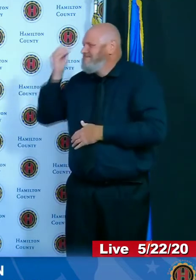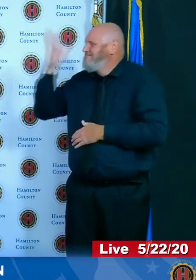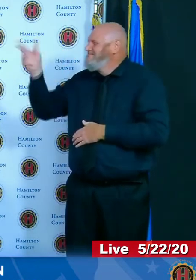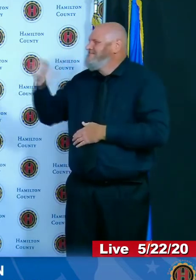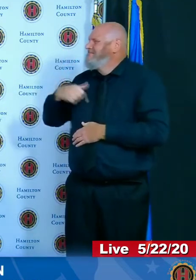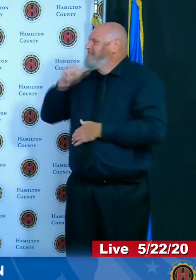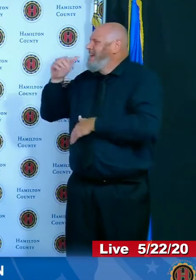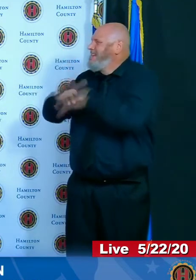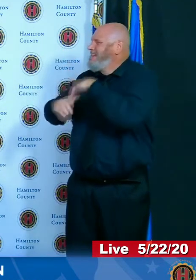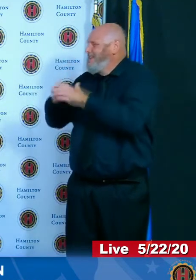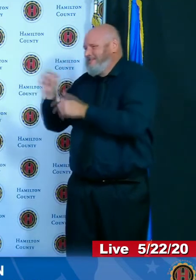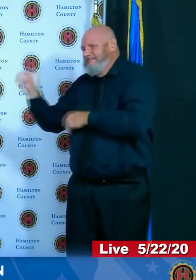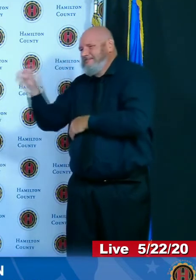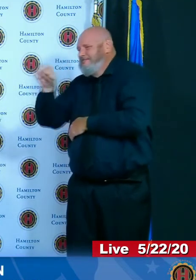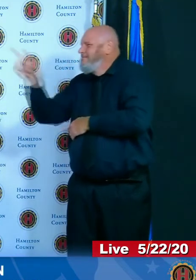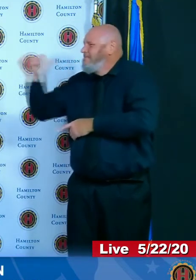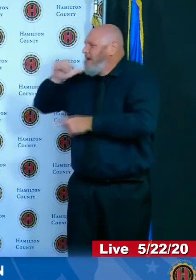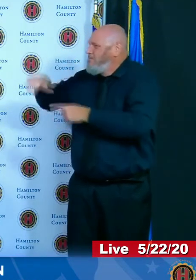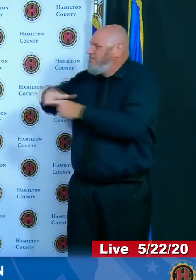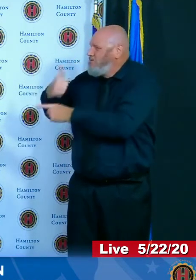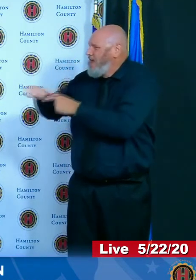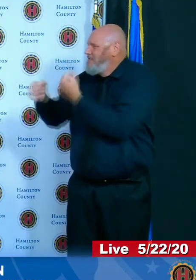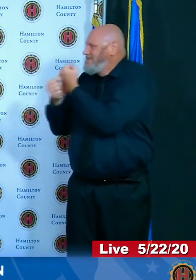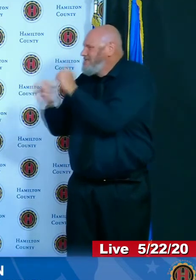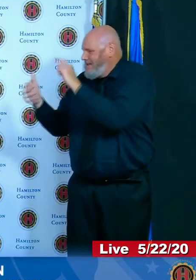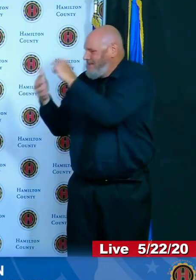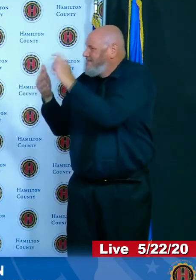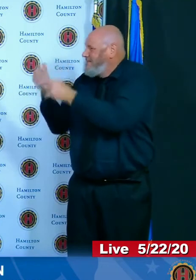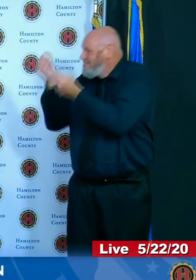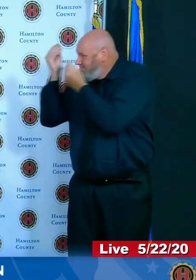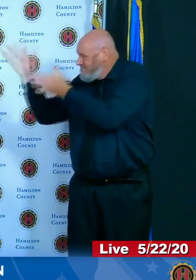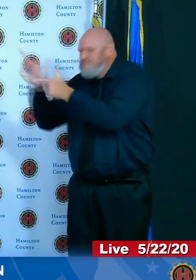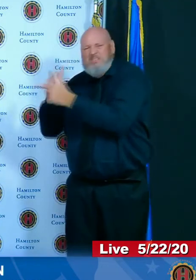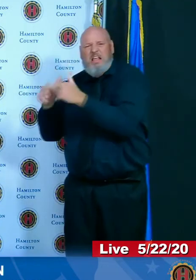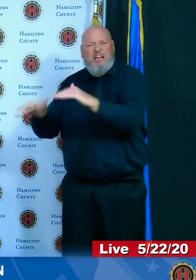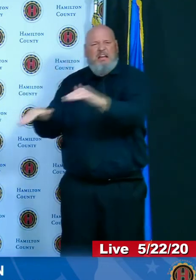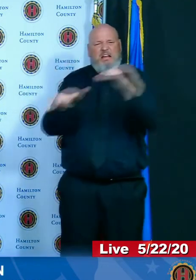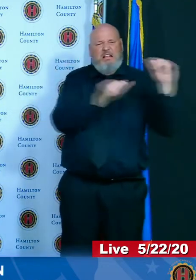playing field and to open up safely yesterday the governor announced a